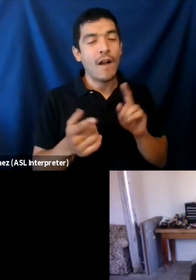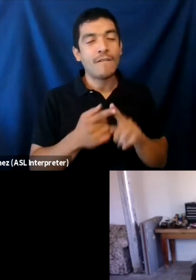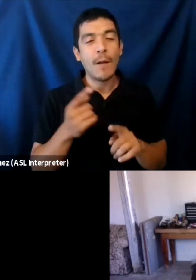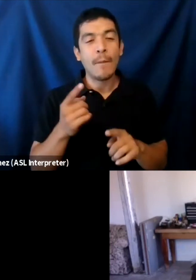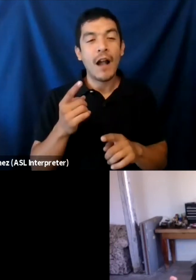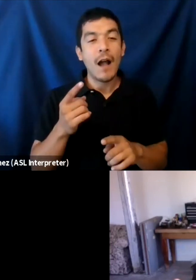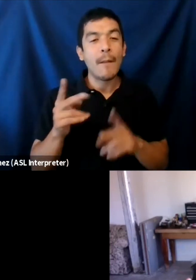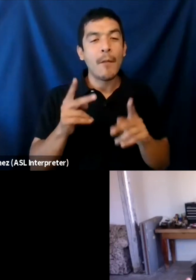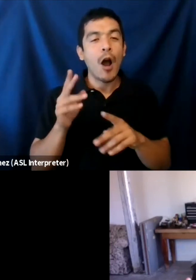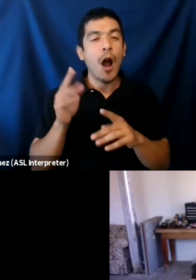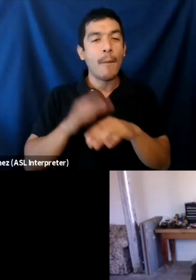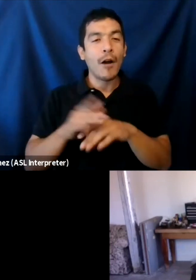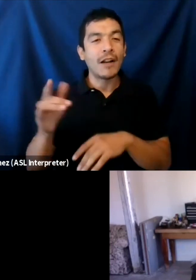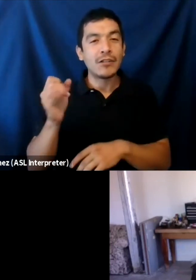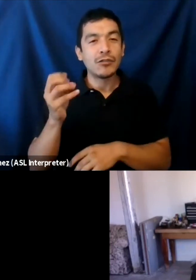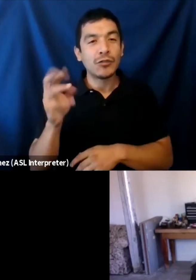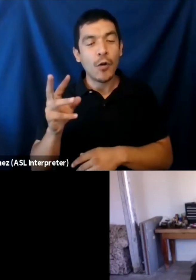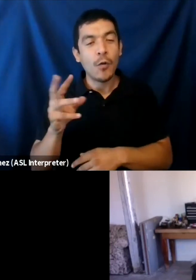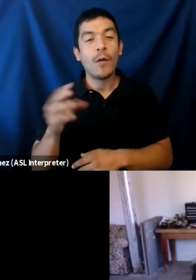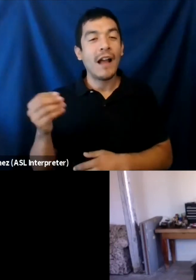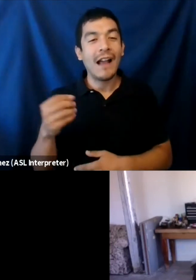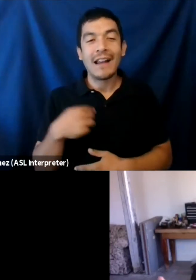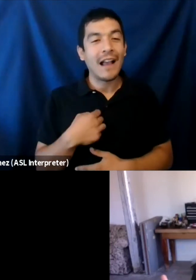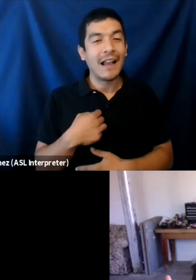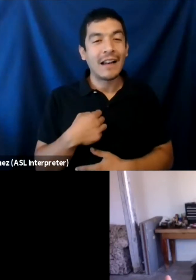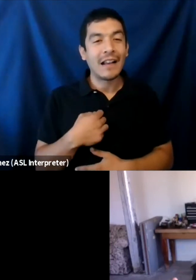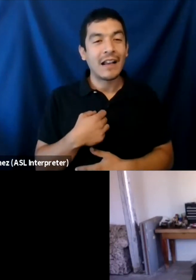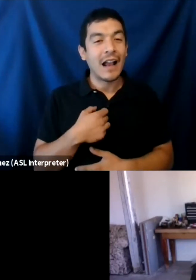and I just was like, I just, I didn't, yeah.